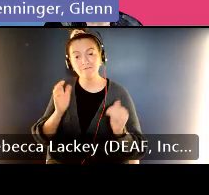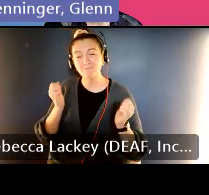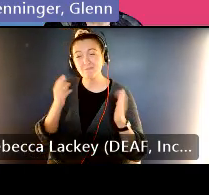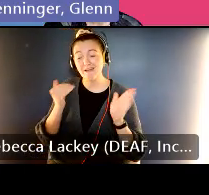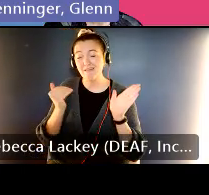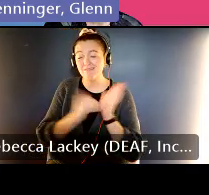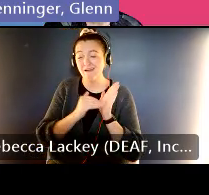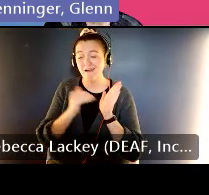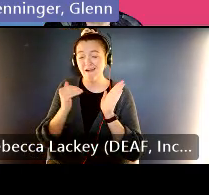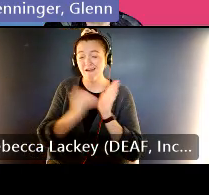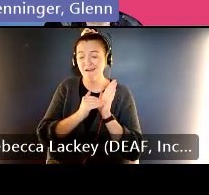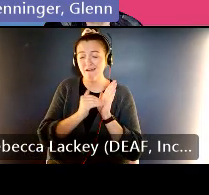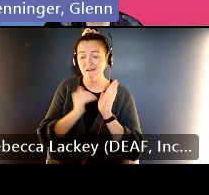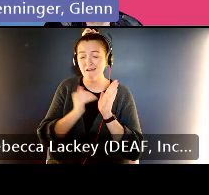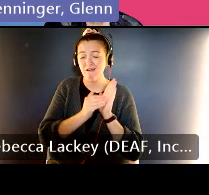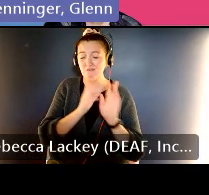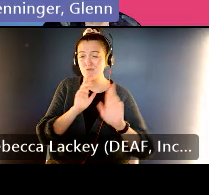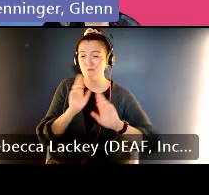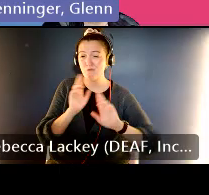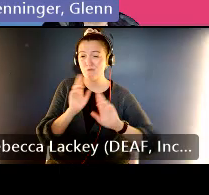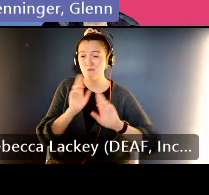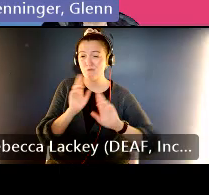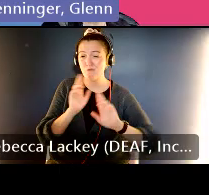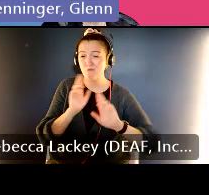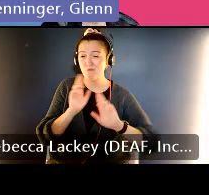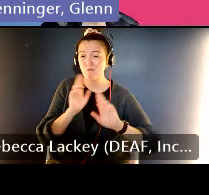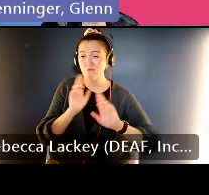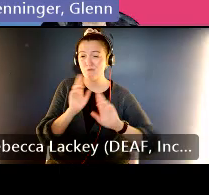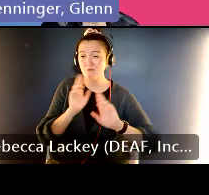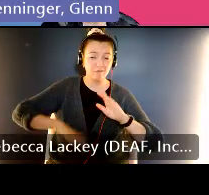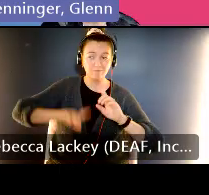get reported up to the state police level.